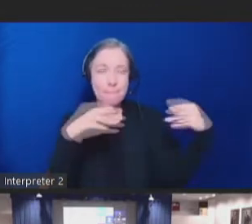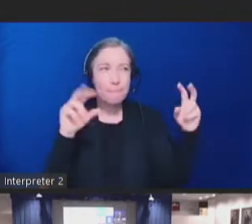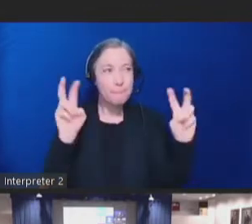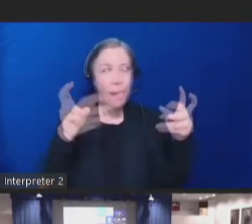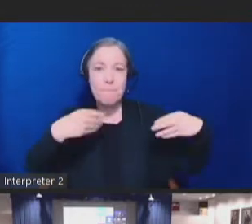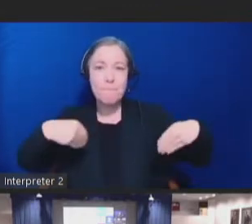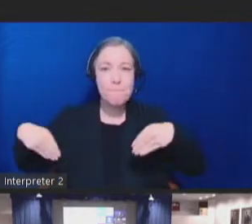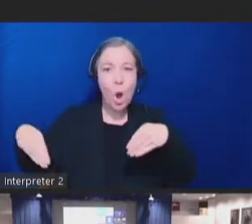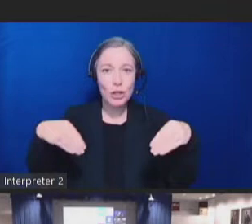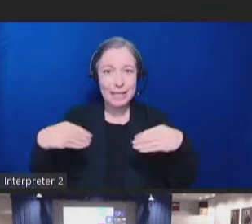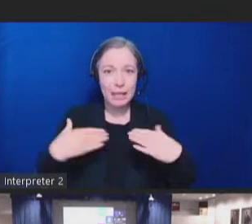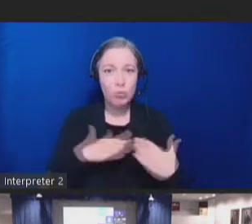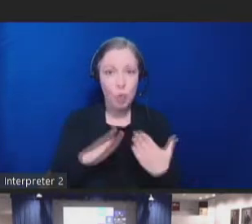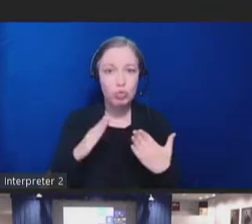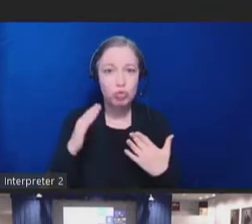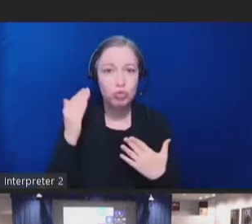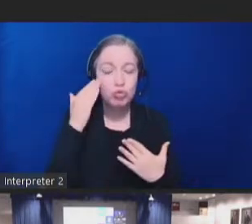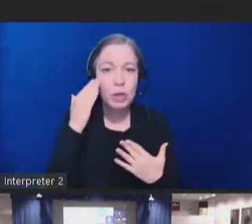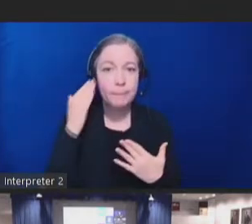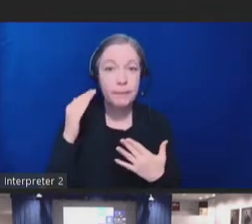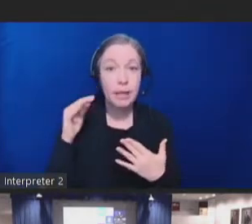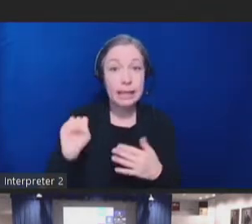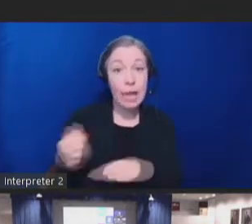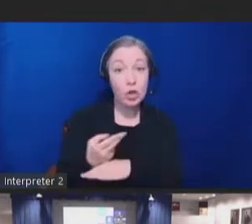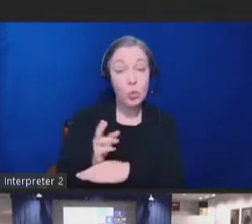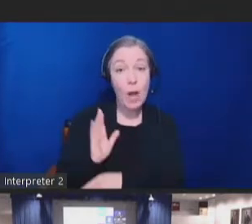using -- you know, they're able to use our campaign materials,